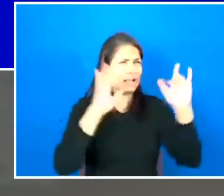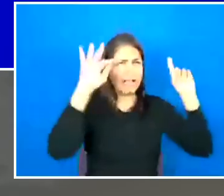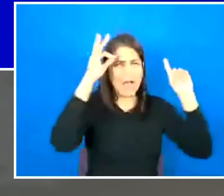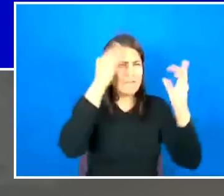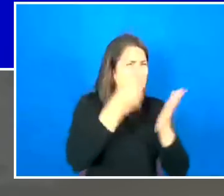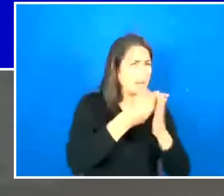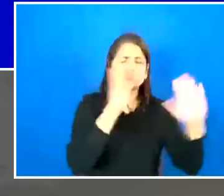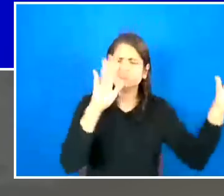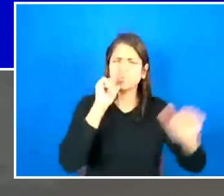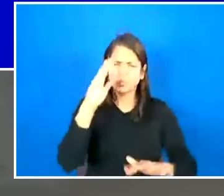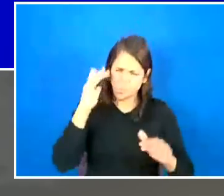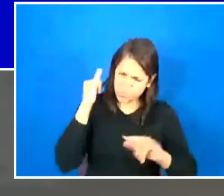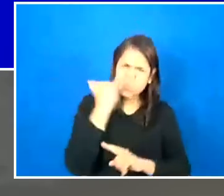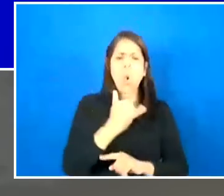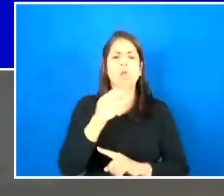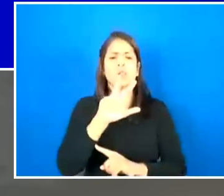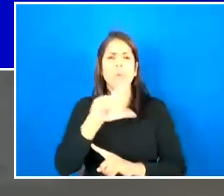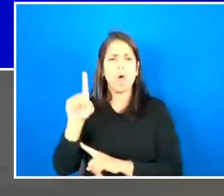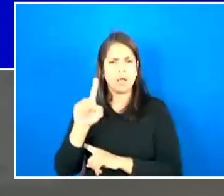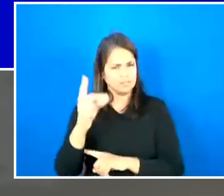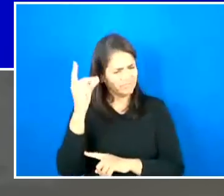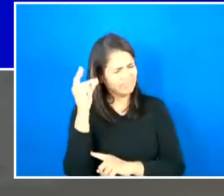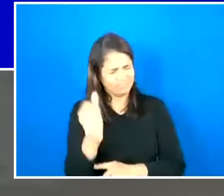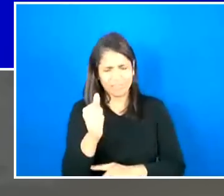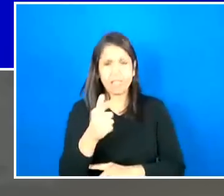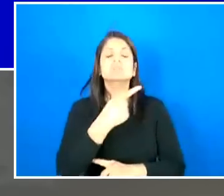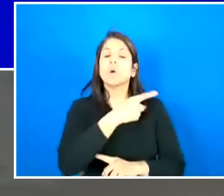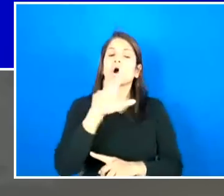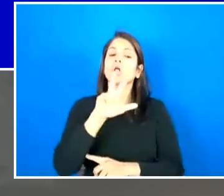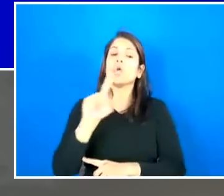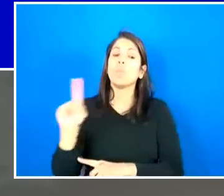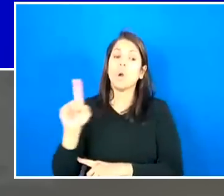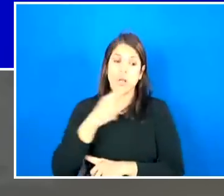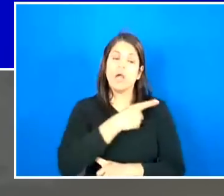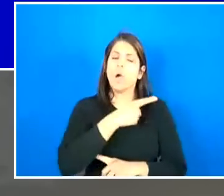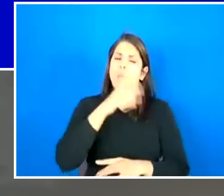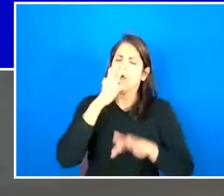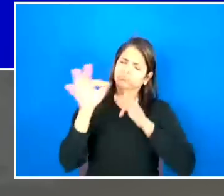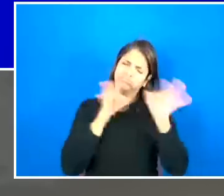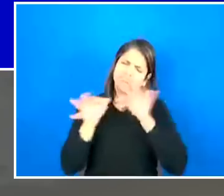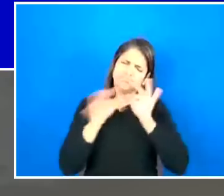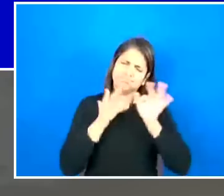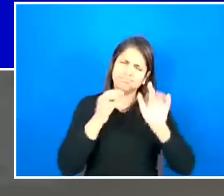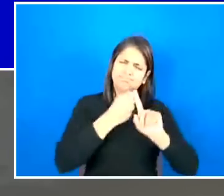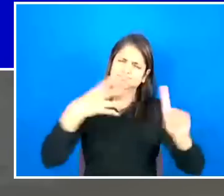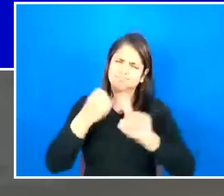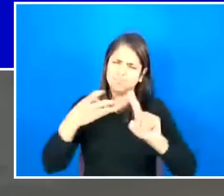EXPERTS WHO CAN HELP YOU NAVIGATE THE APPLICATIONS. THIS IS SOMETHING WE'RE PUTTING TOGETHER QUICKLY